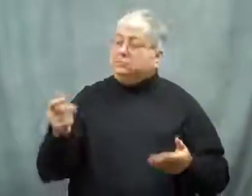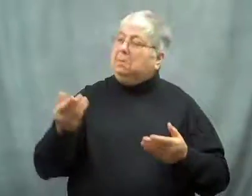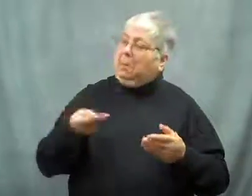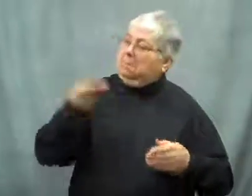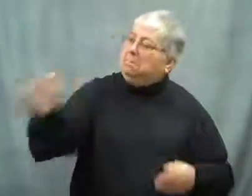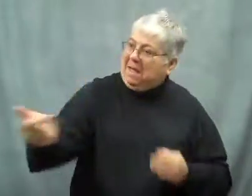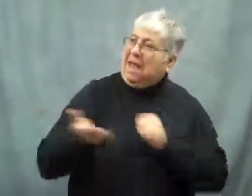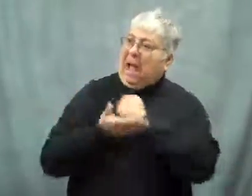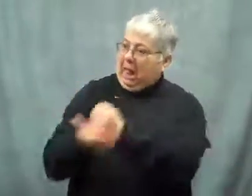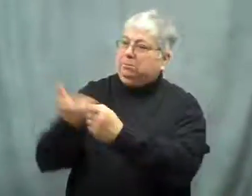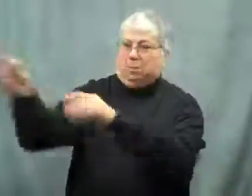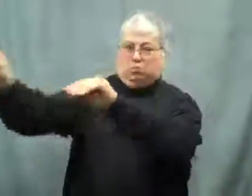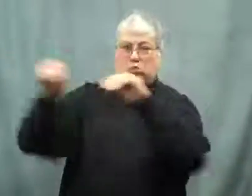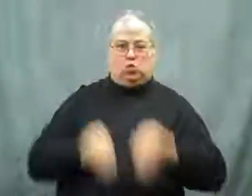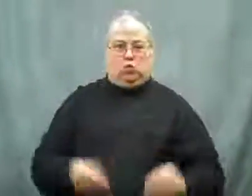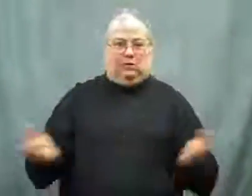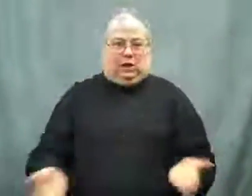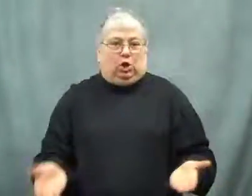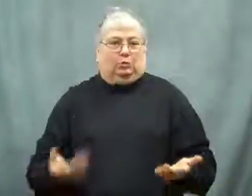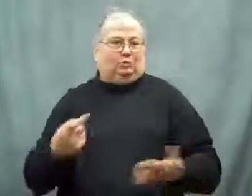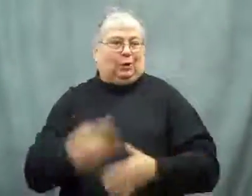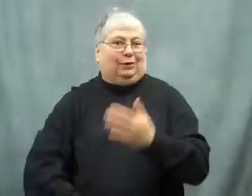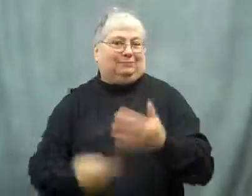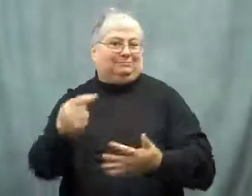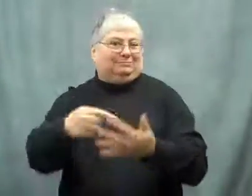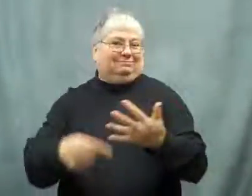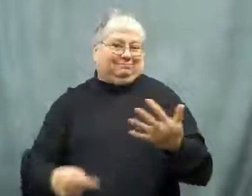They would be helped with moving costs to come here.